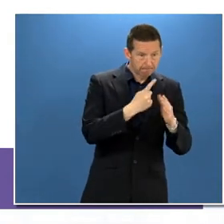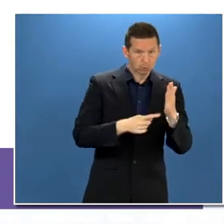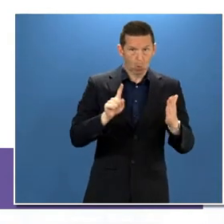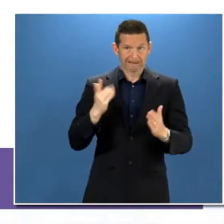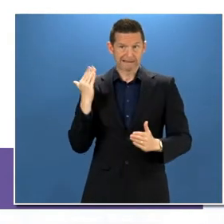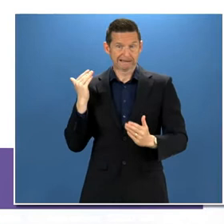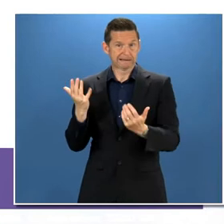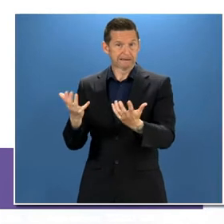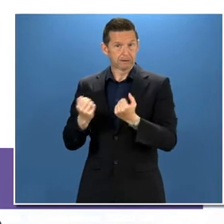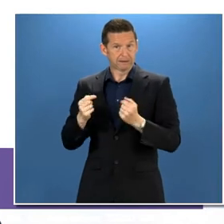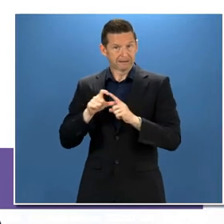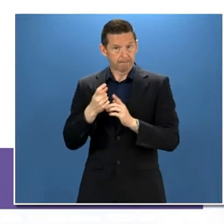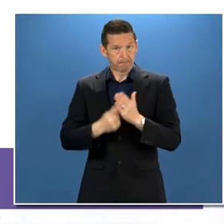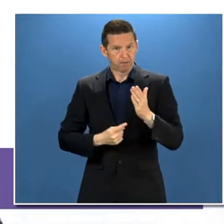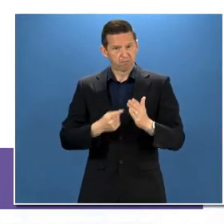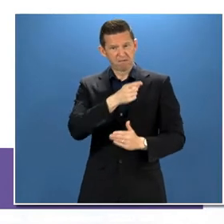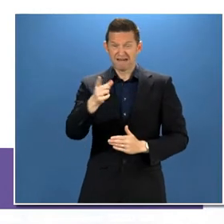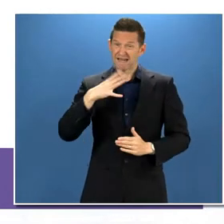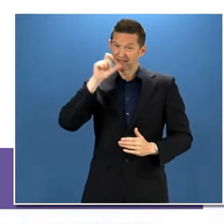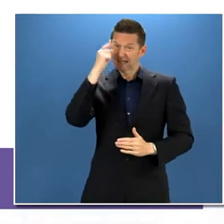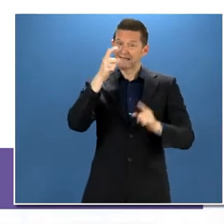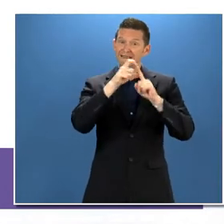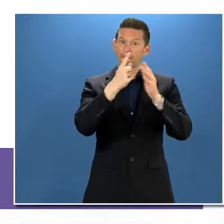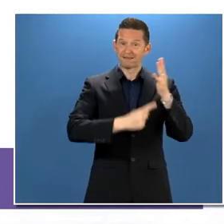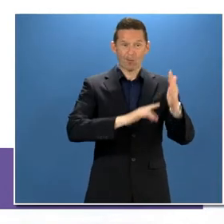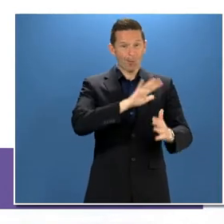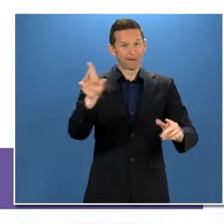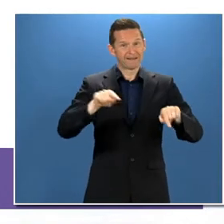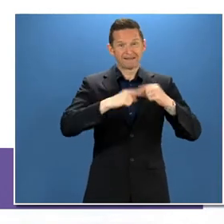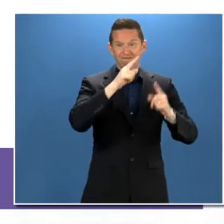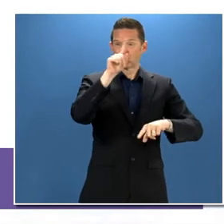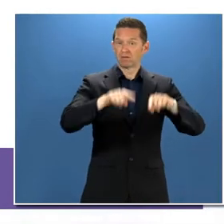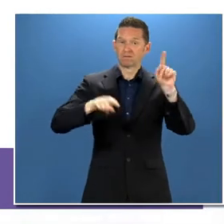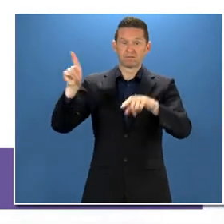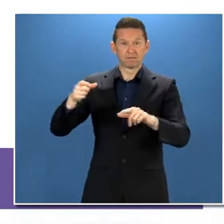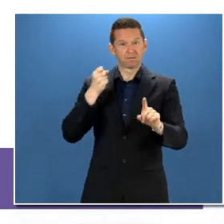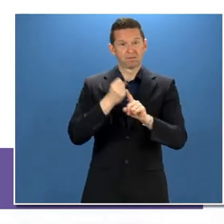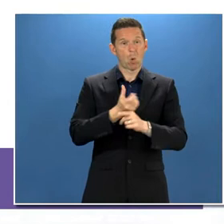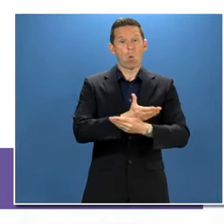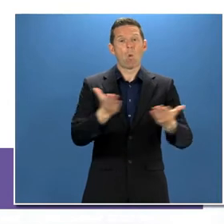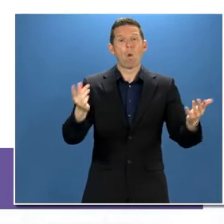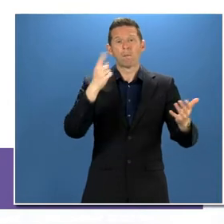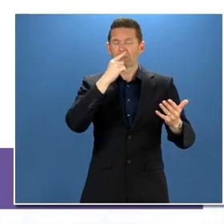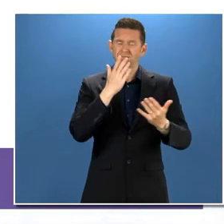that disability is diverse and different and it affects every single person differently.